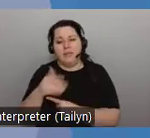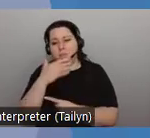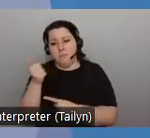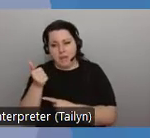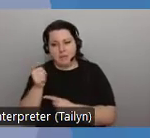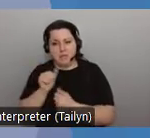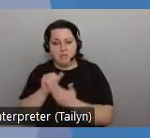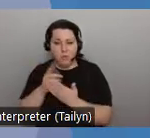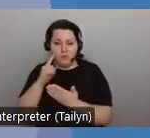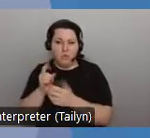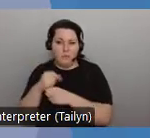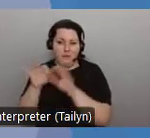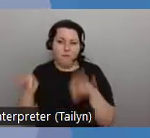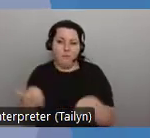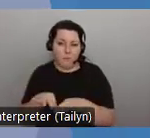to A T